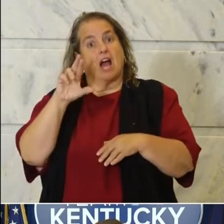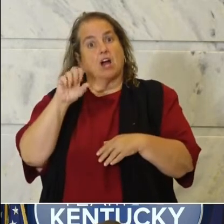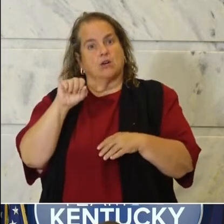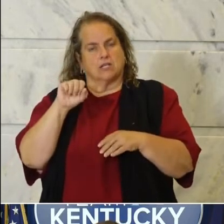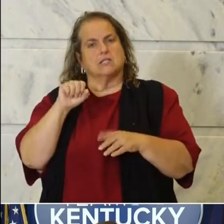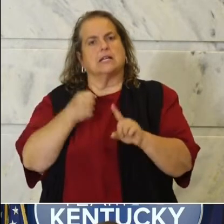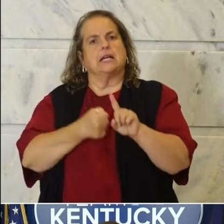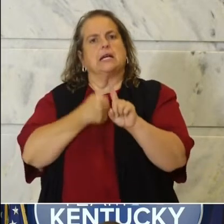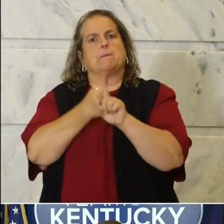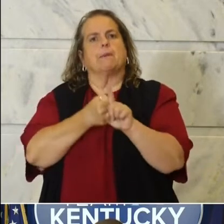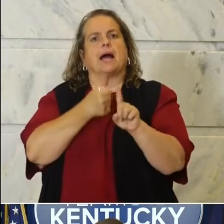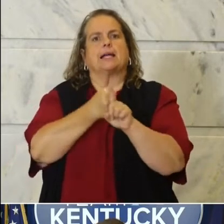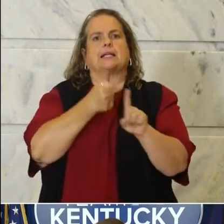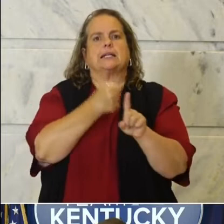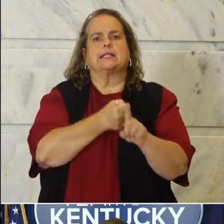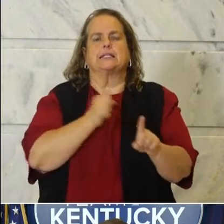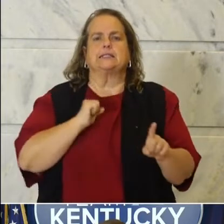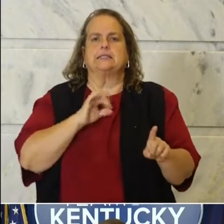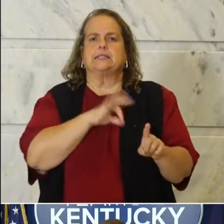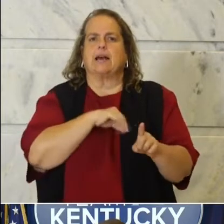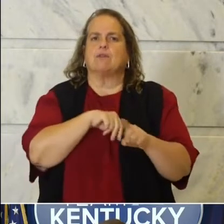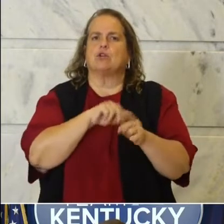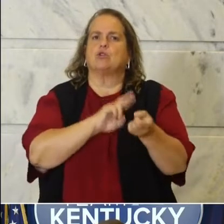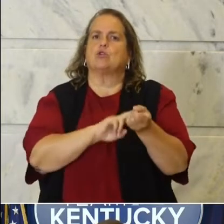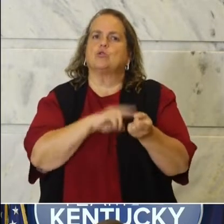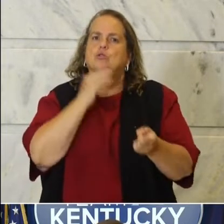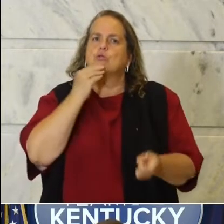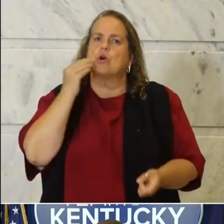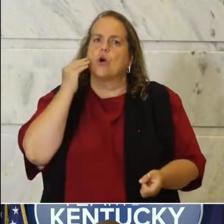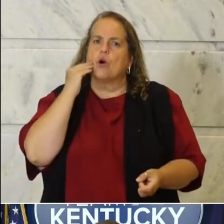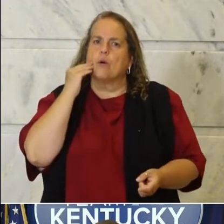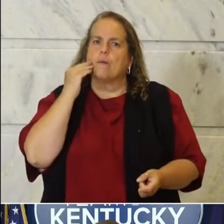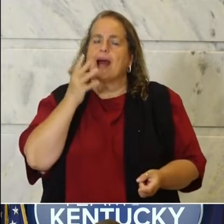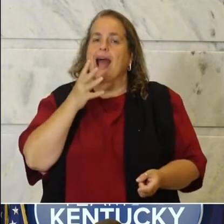impacting staff in our long term care facilities. And guess what they show up